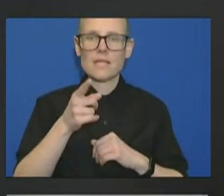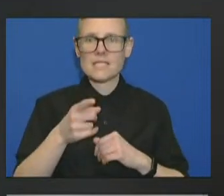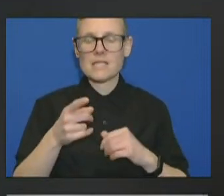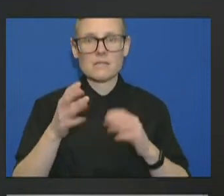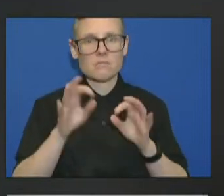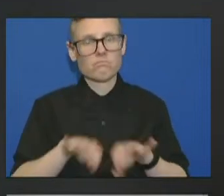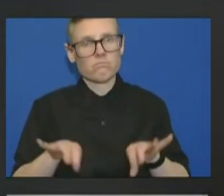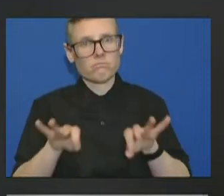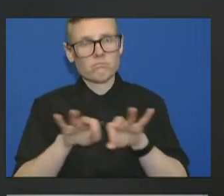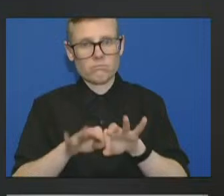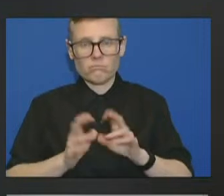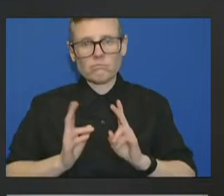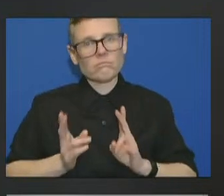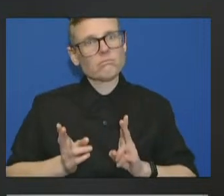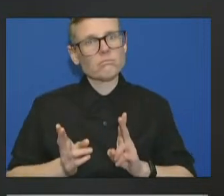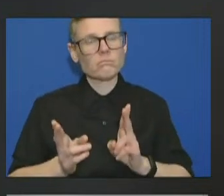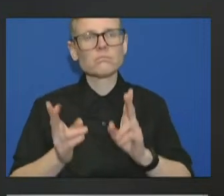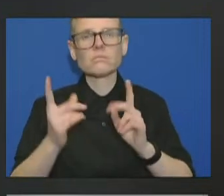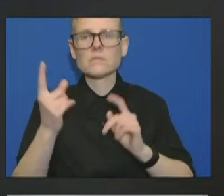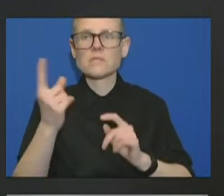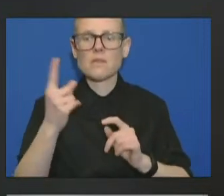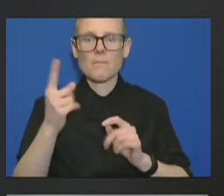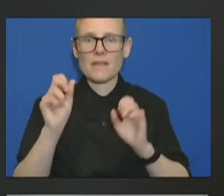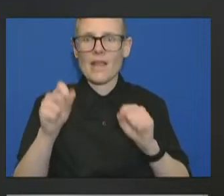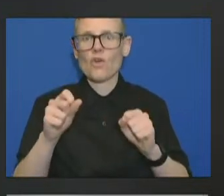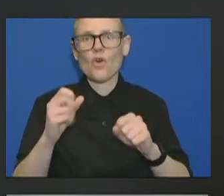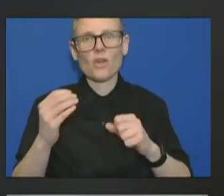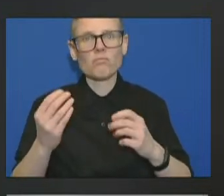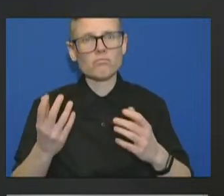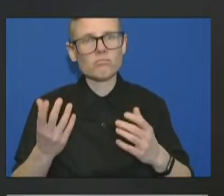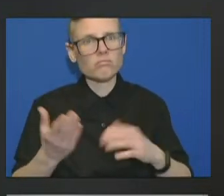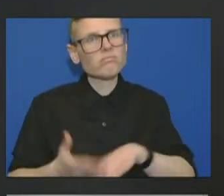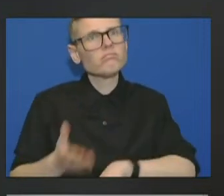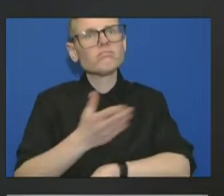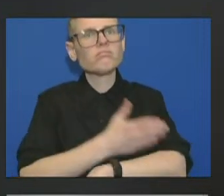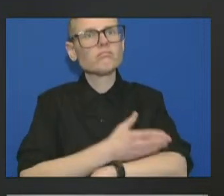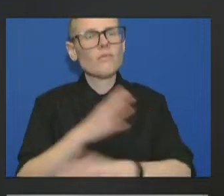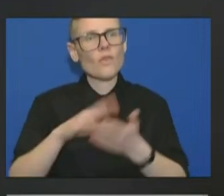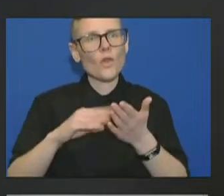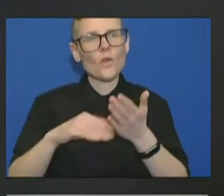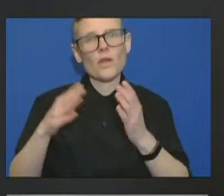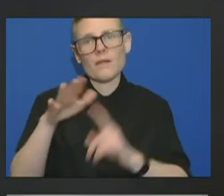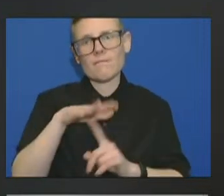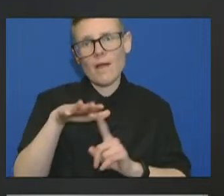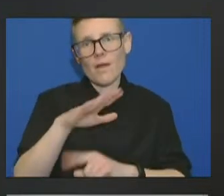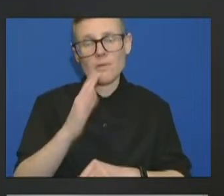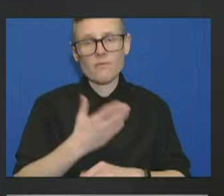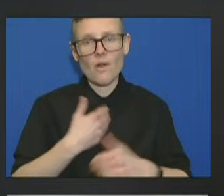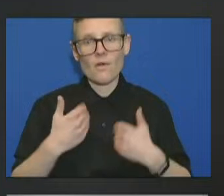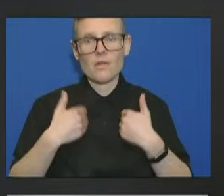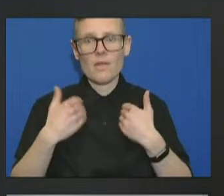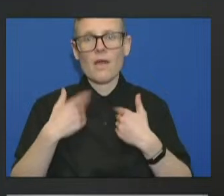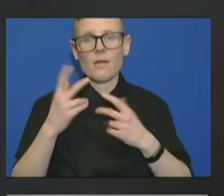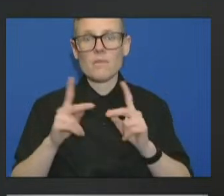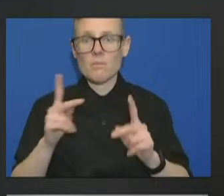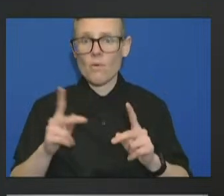doesn't really give us a ton of time. This is a really pressing priority and something that that